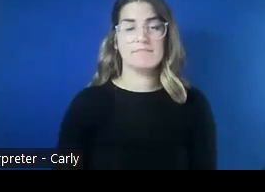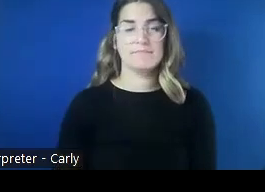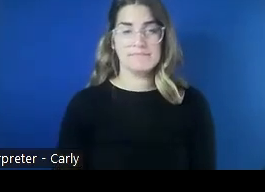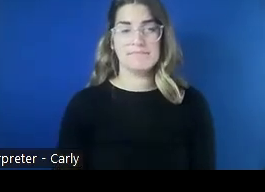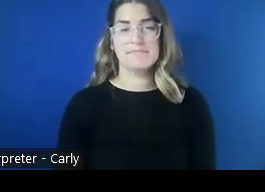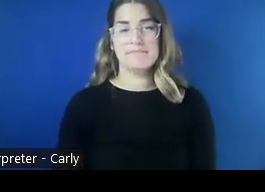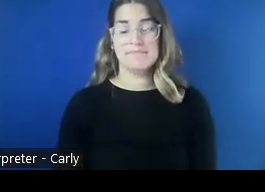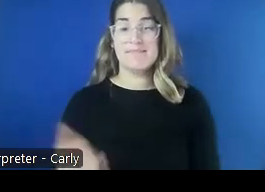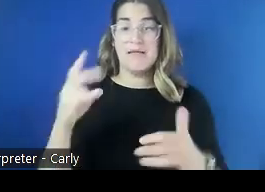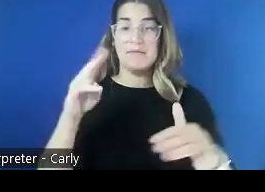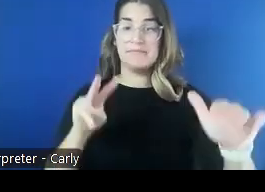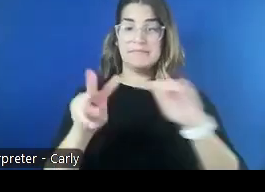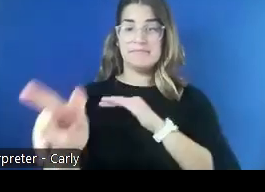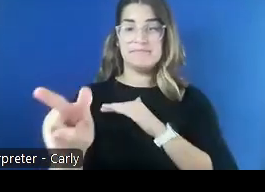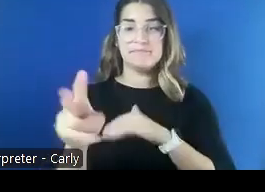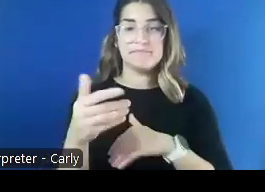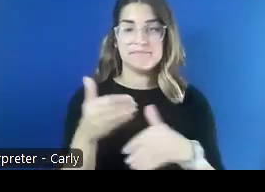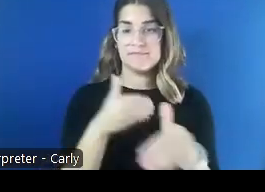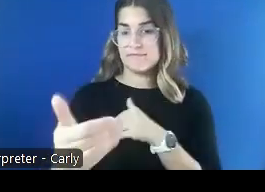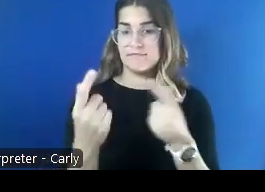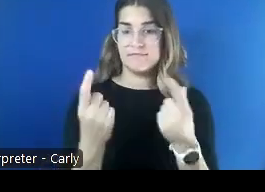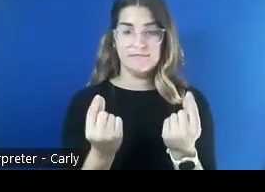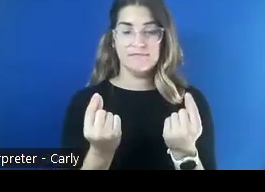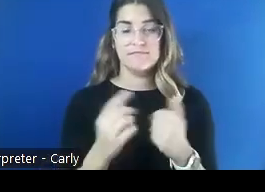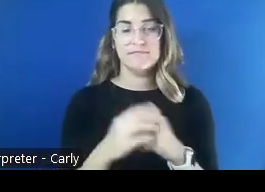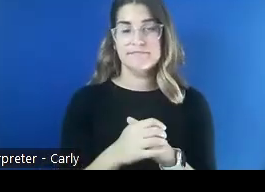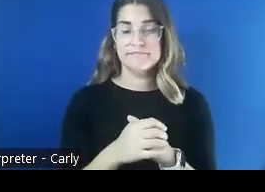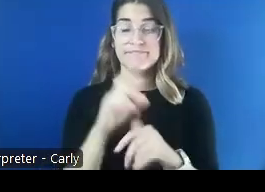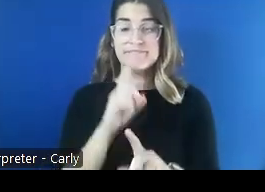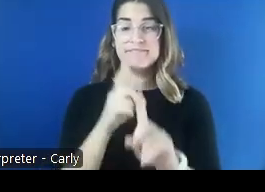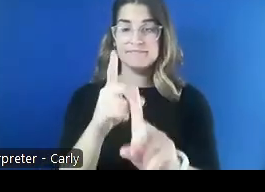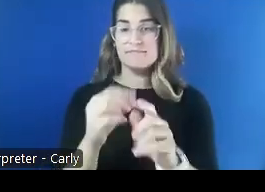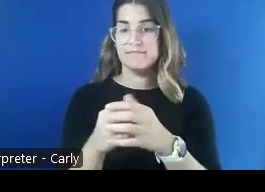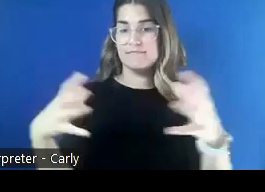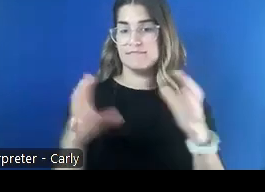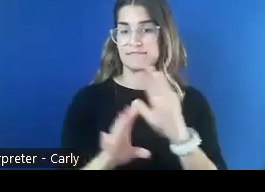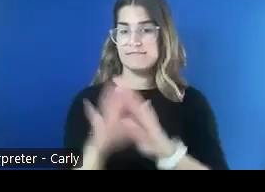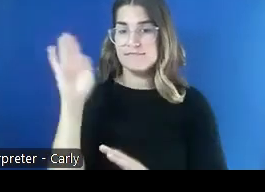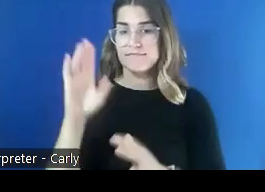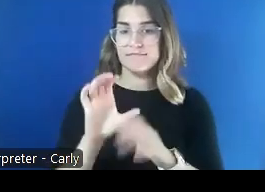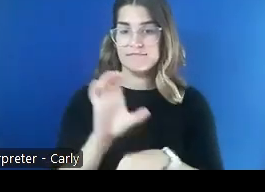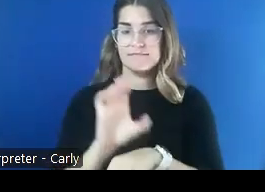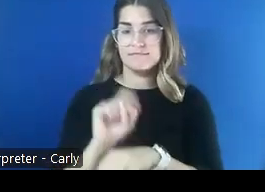ahead um towards our next steps and pursuing ways to grow our consultation program in collaboration